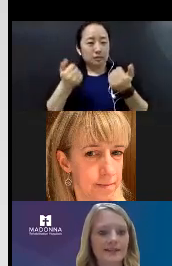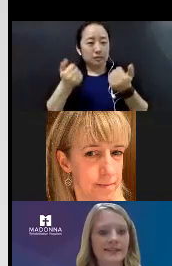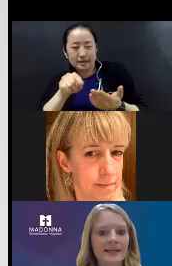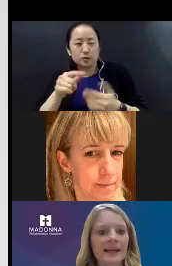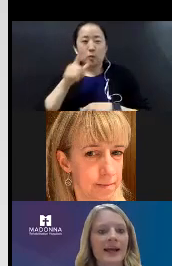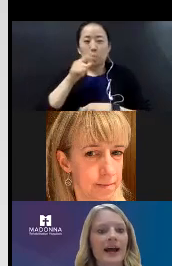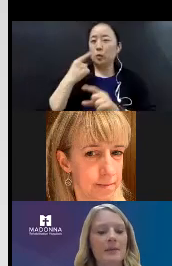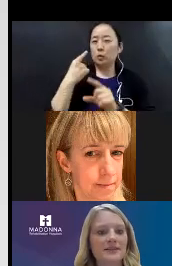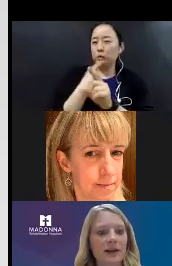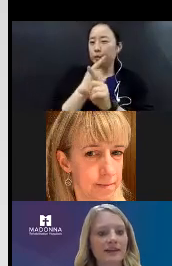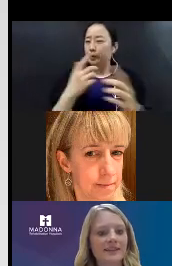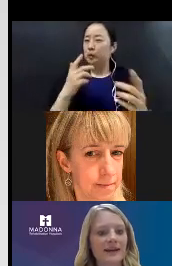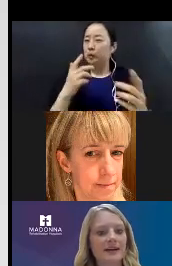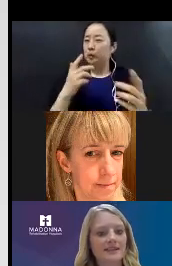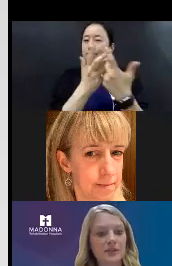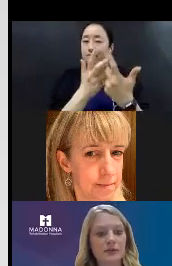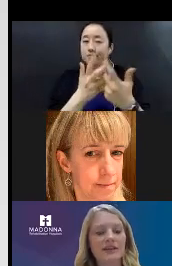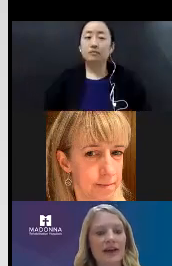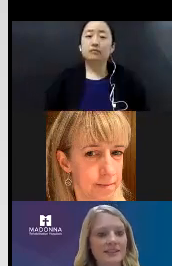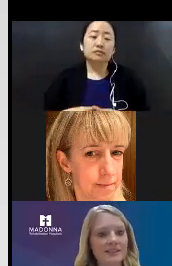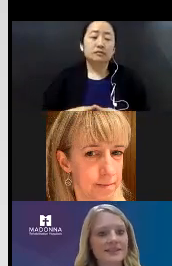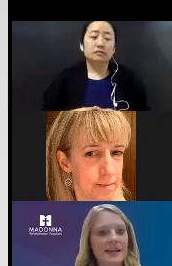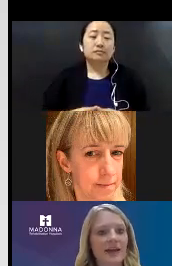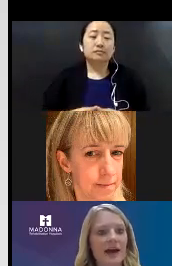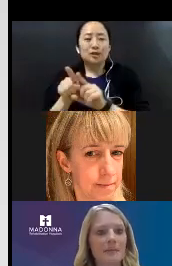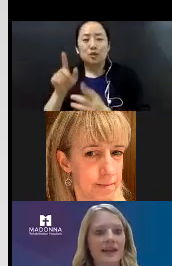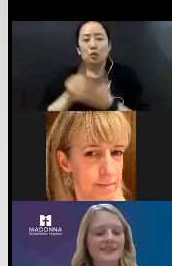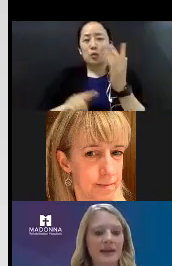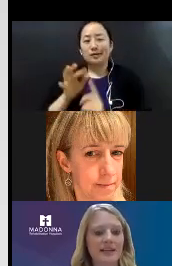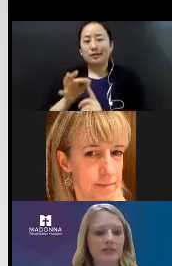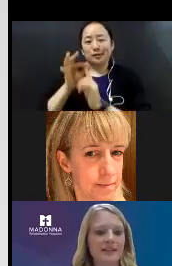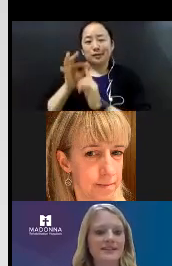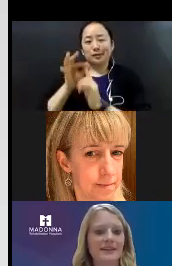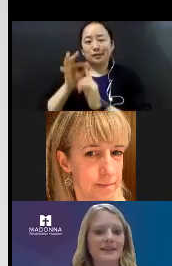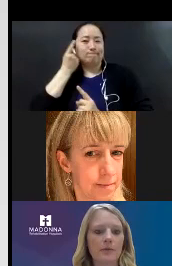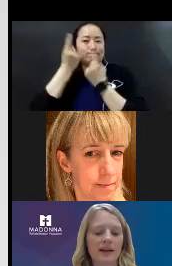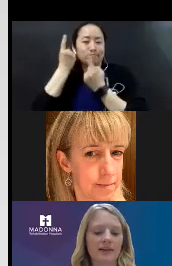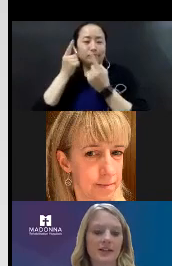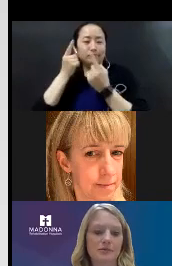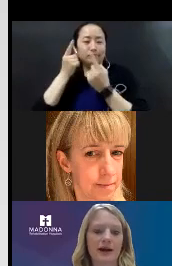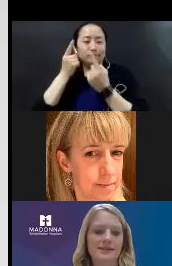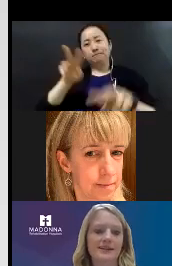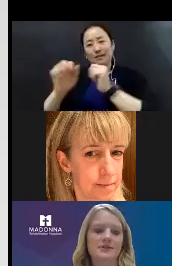IT AS WELL AS THE UNIQUE FACTORS THAT MIGHT MAKE A DIFFERENCE IN THE HOME MODIFICATION PROCESS,